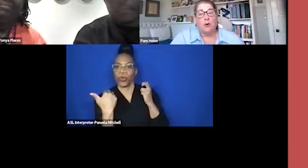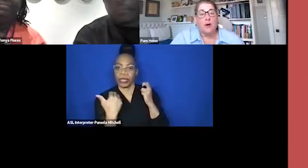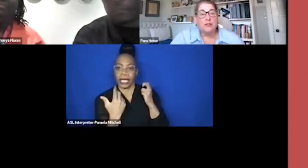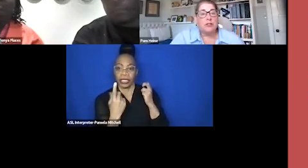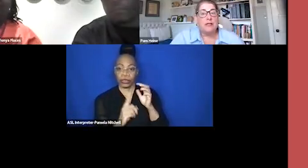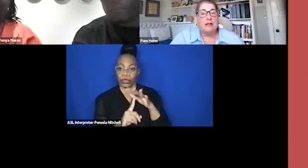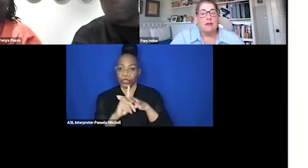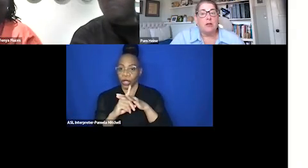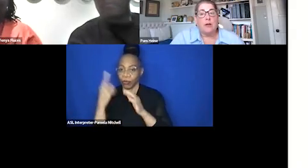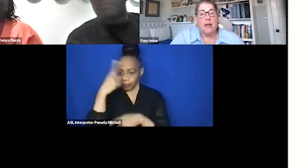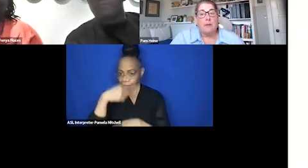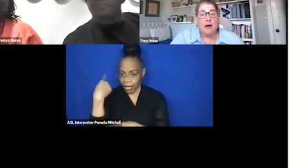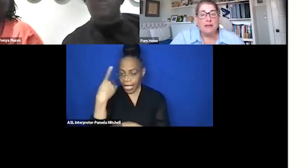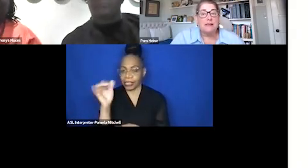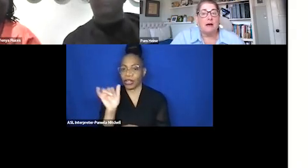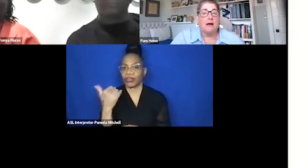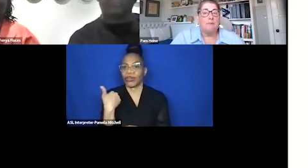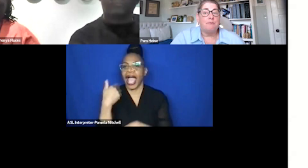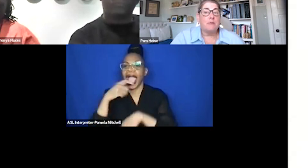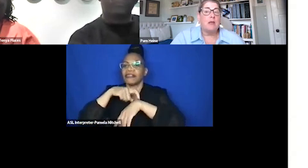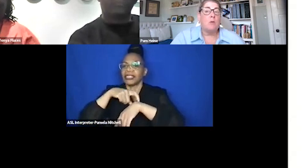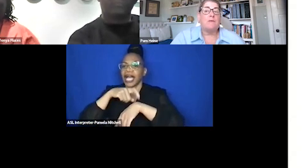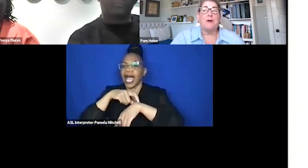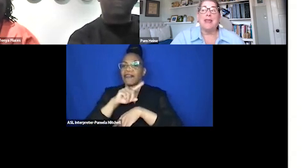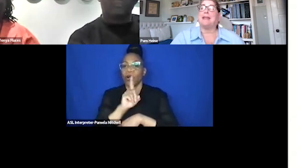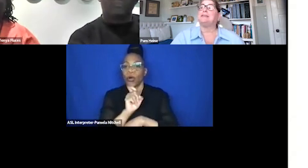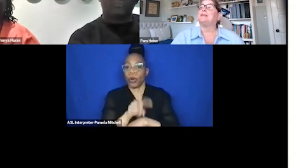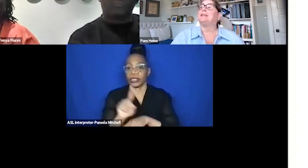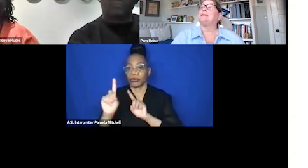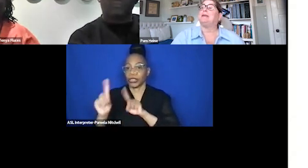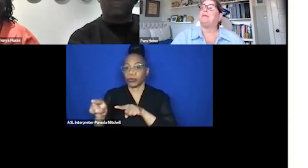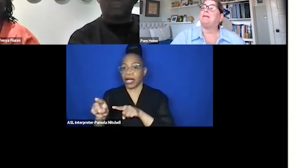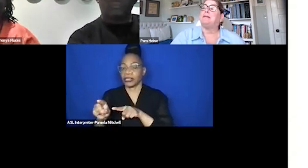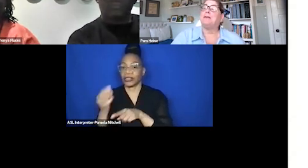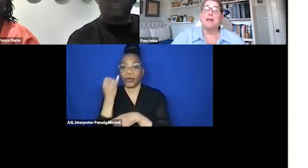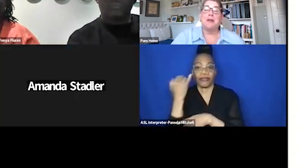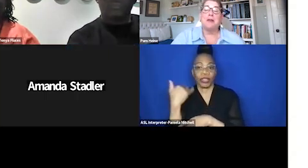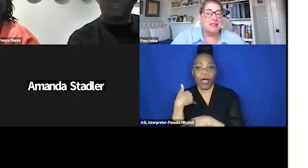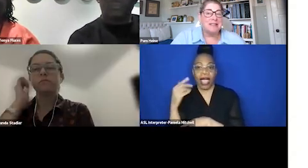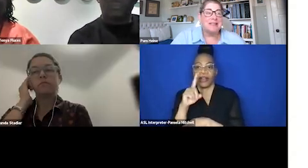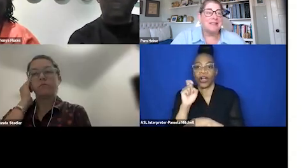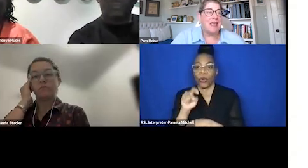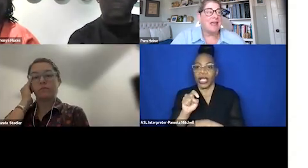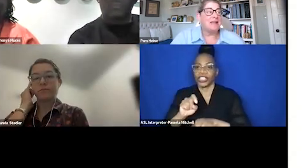You can put your question in the Q&A box. We've already answered, let's see, about 30 questions.